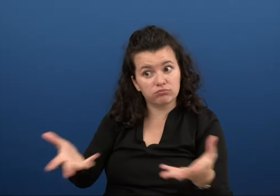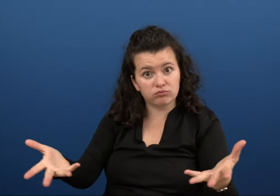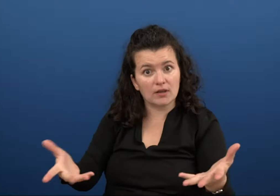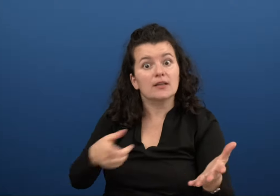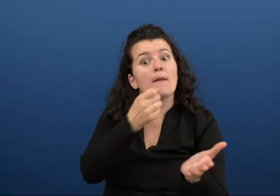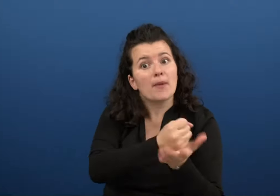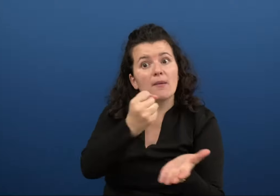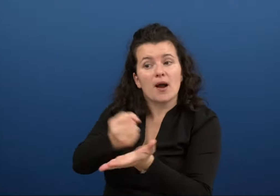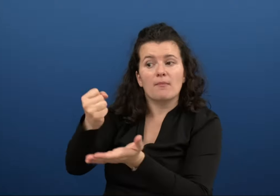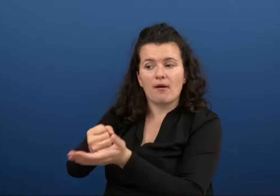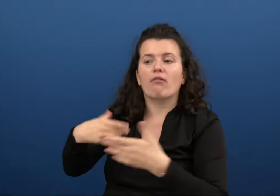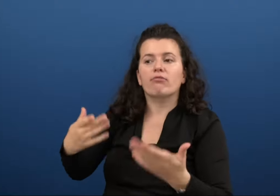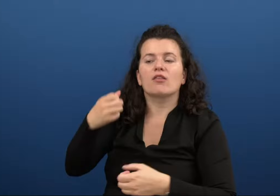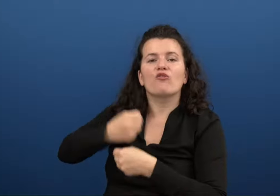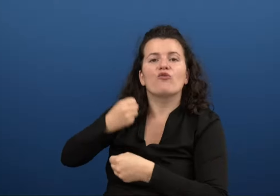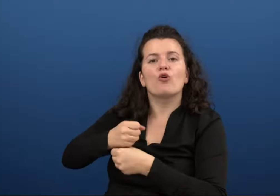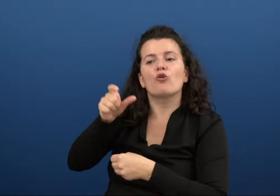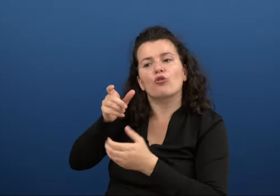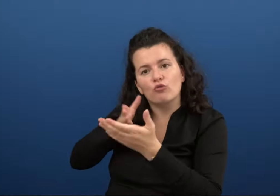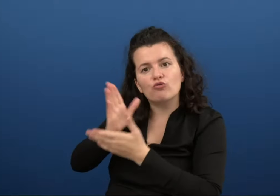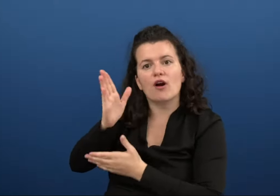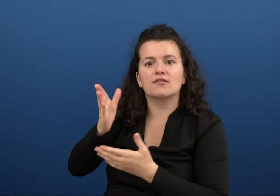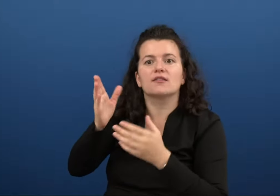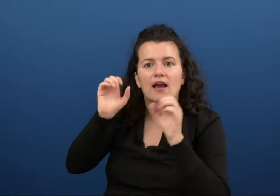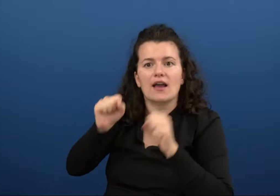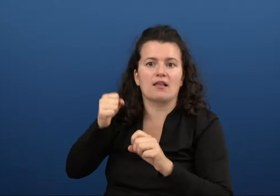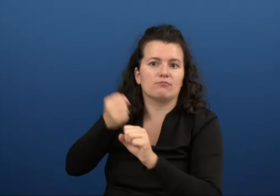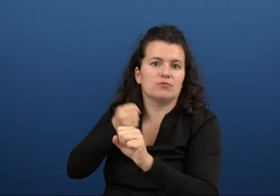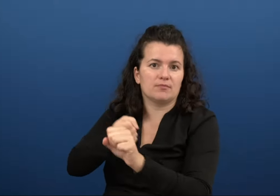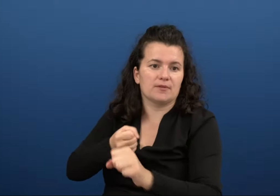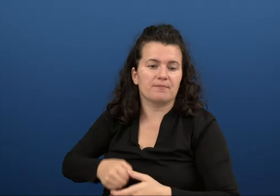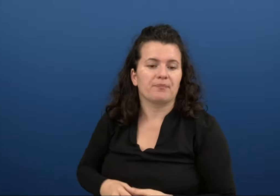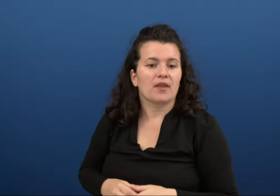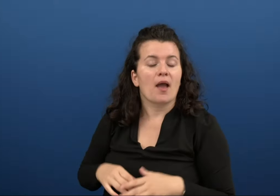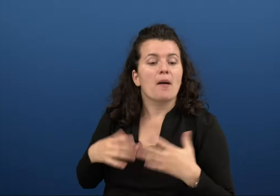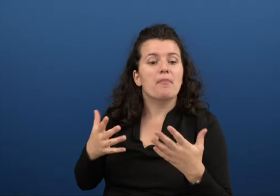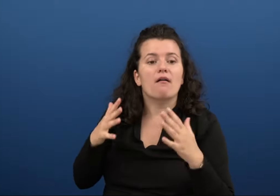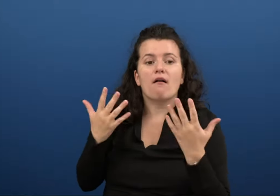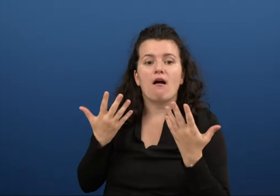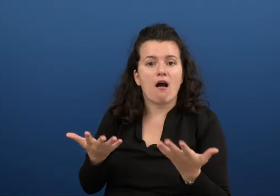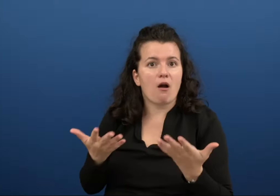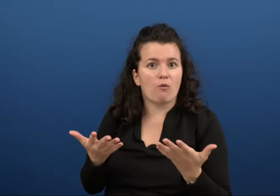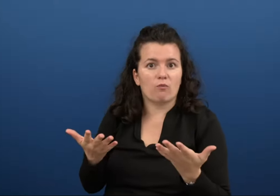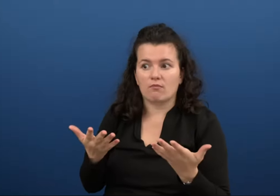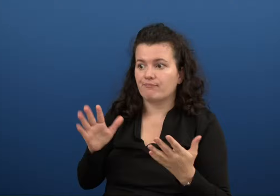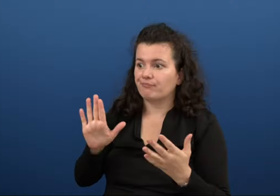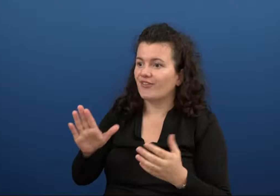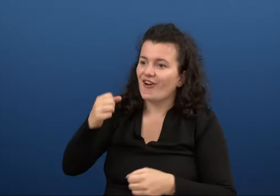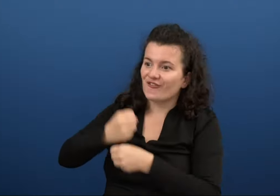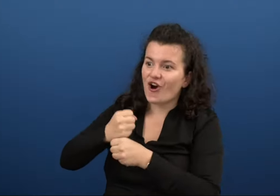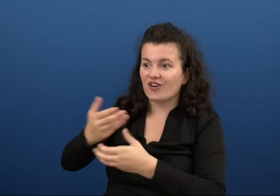16:27:39 But how can we contribute to the employment and career growth as as as as trade